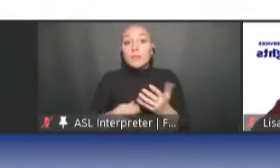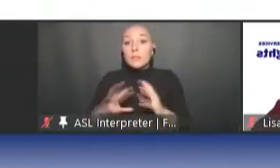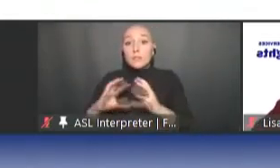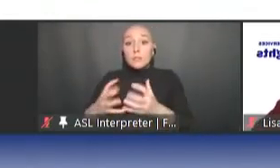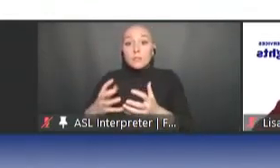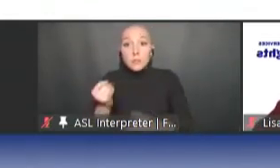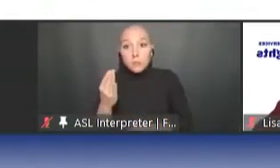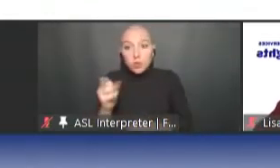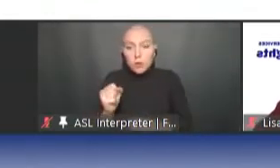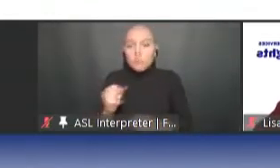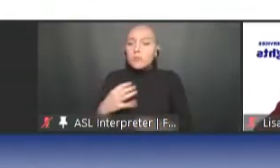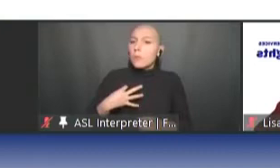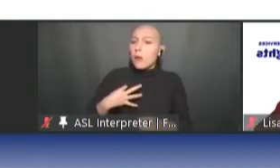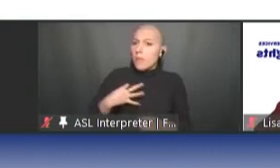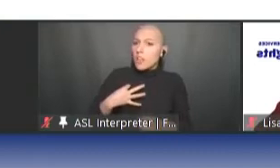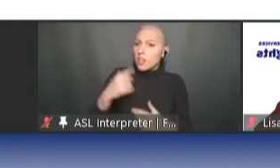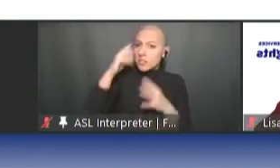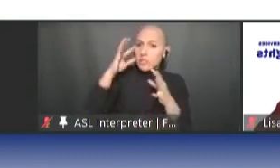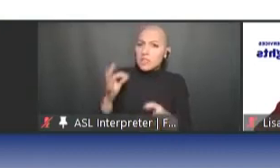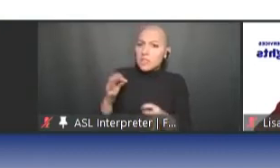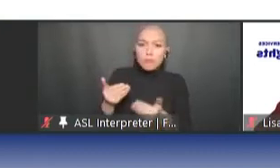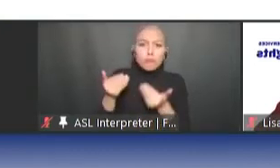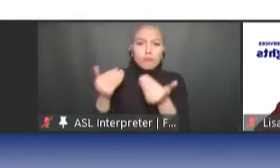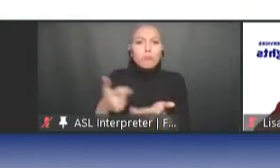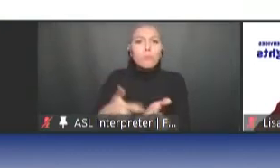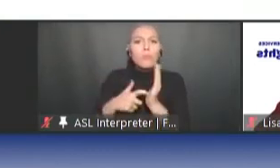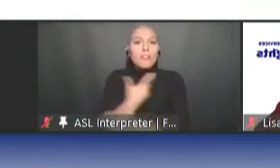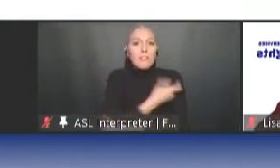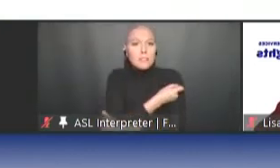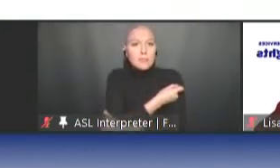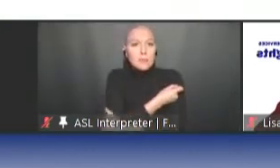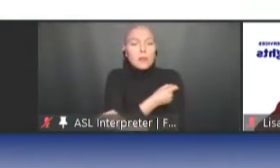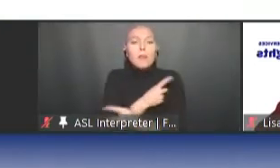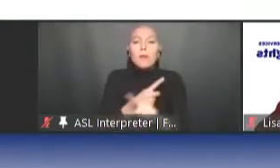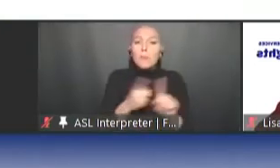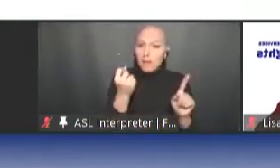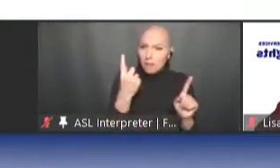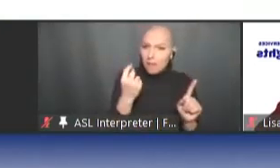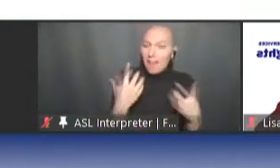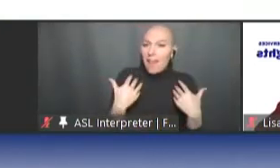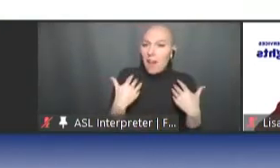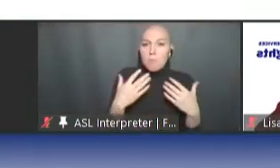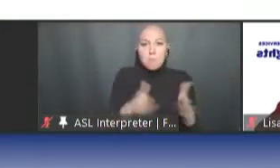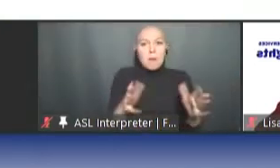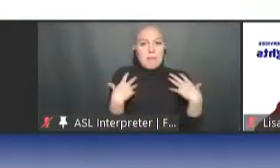public health rationale to apply requirements across industries or to all employers. Vaccine